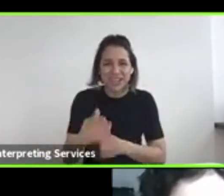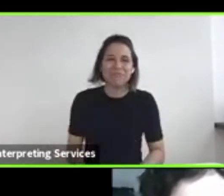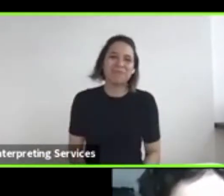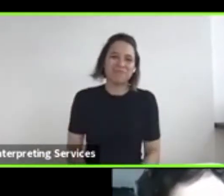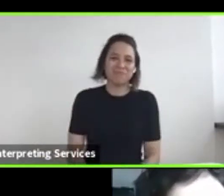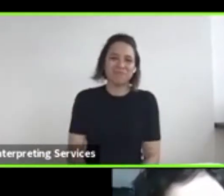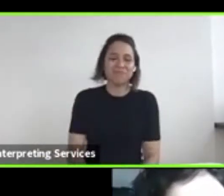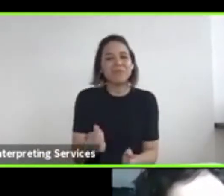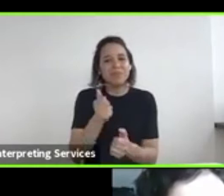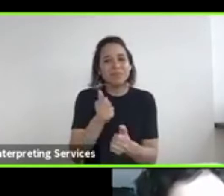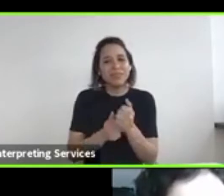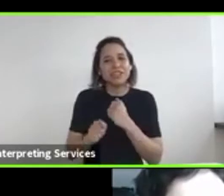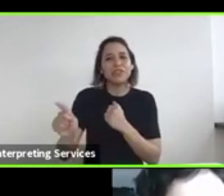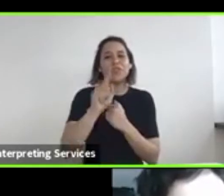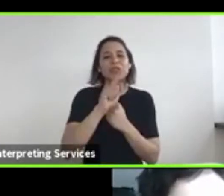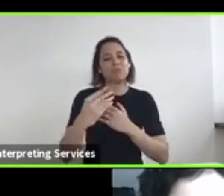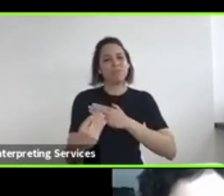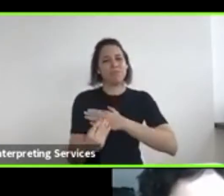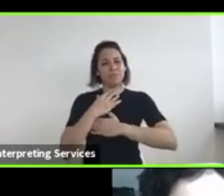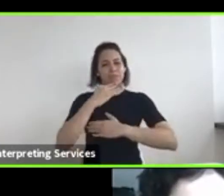HOW I'M THINKING, ABOUT MY OWN RELATIONALITY TO